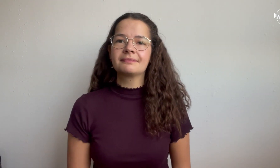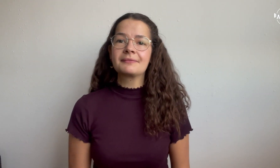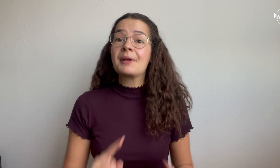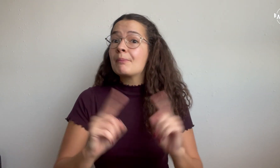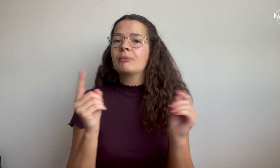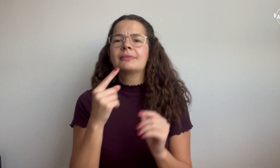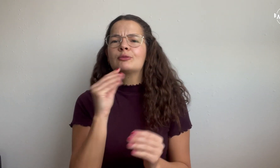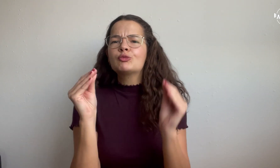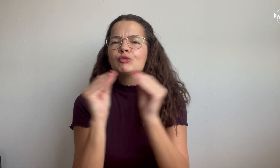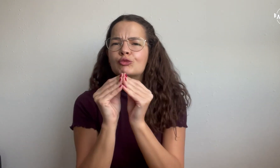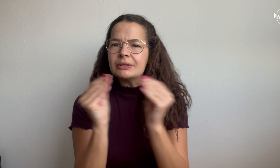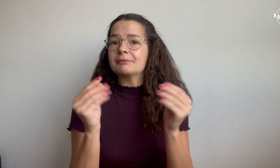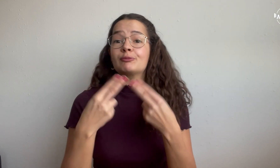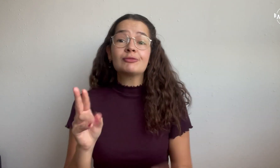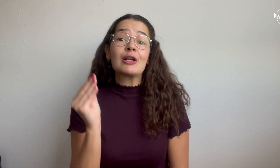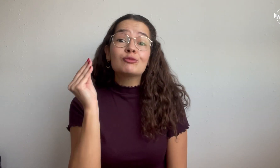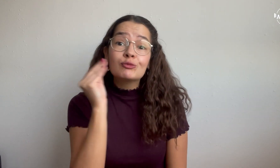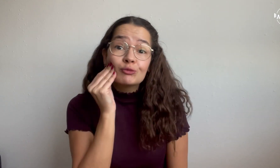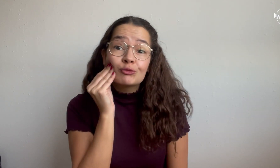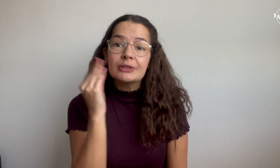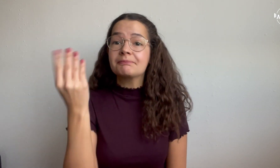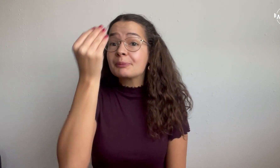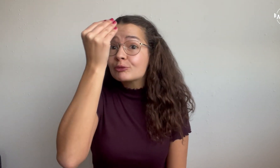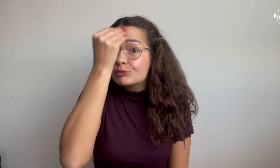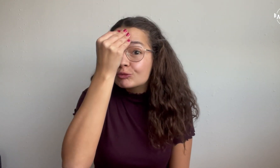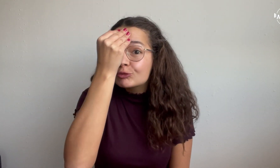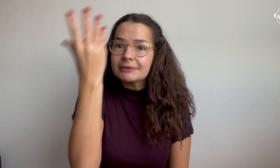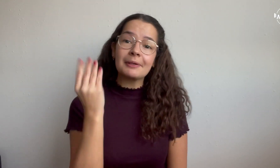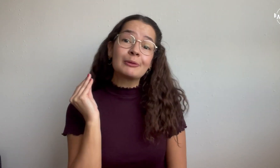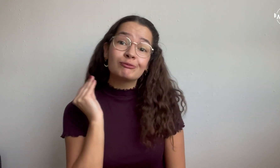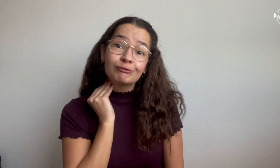Even the sign KISS differs depending on where we kiss the person. KISS ON THE CHEEK, KISS ON THE FOREHEAD, KISS ON THE NECK.